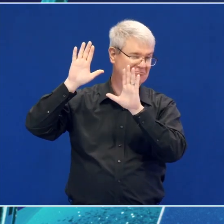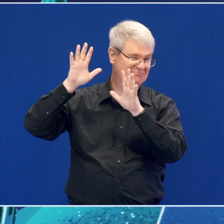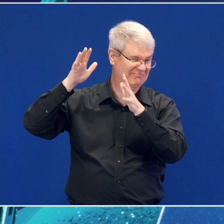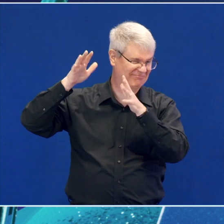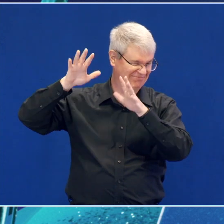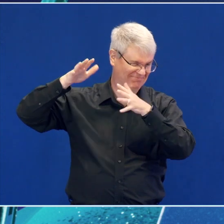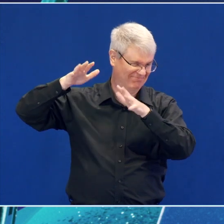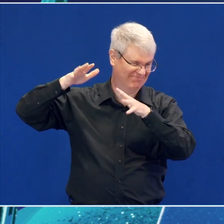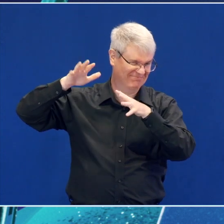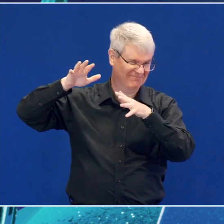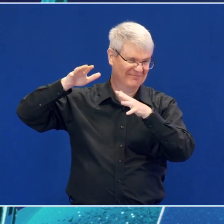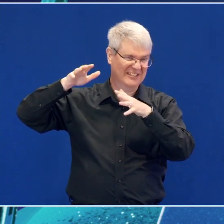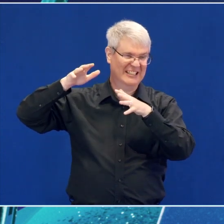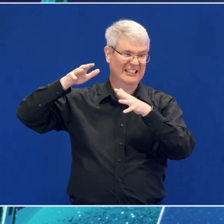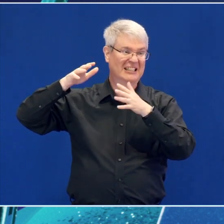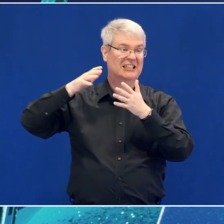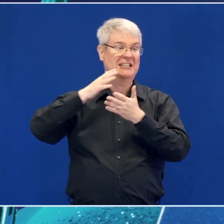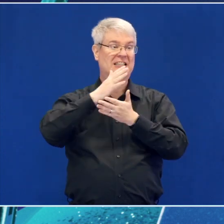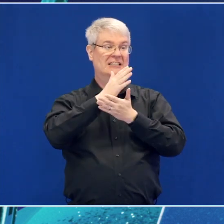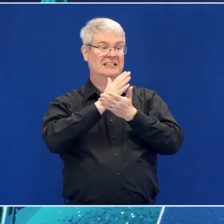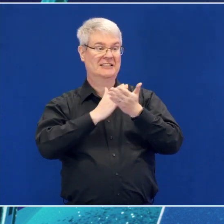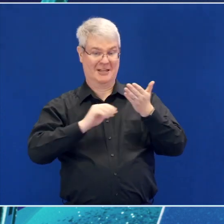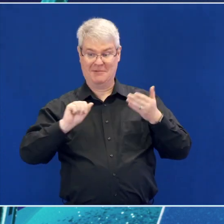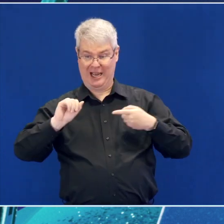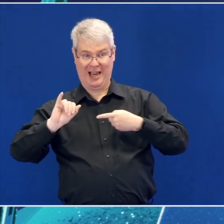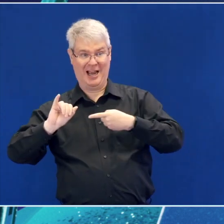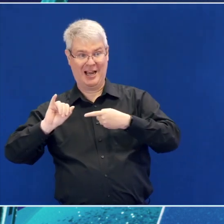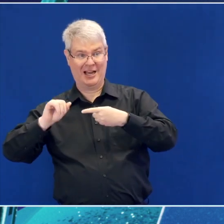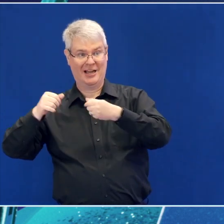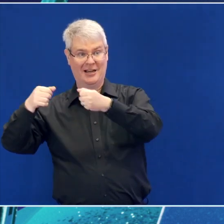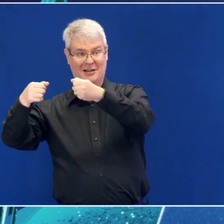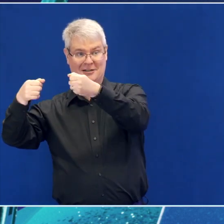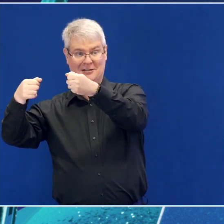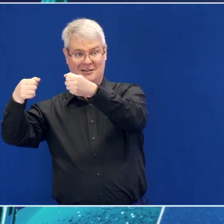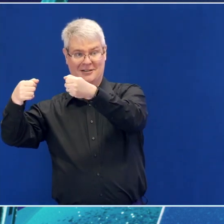by AI actually passes automated tools, but if you look at the semantic structure --